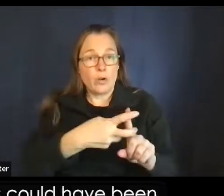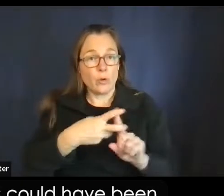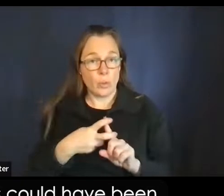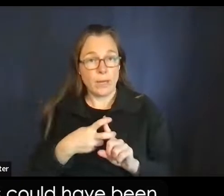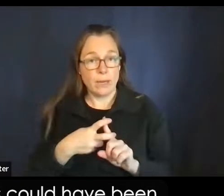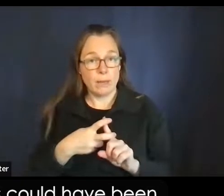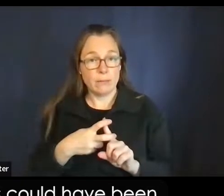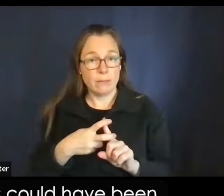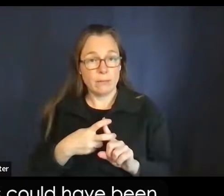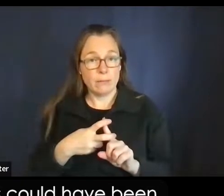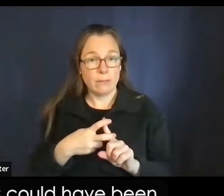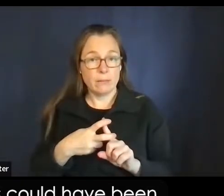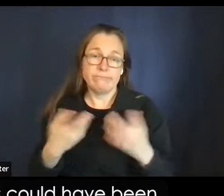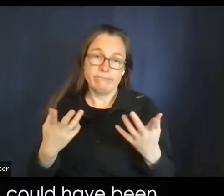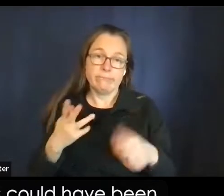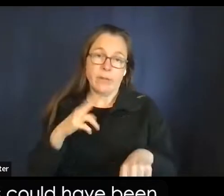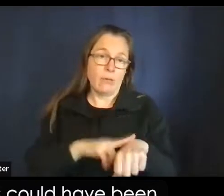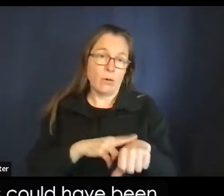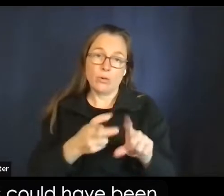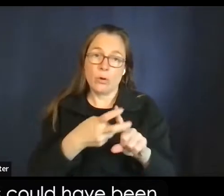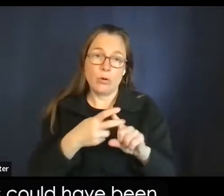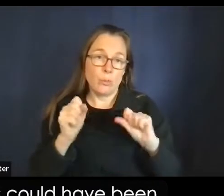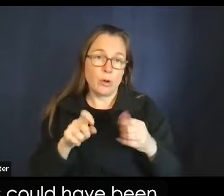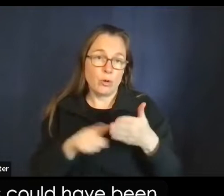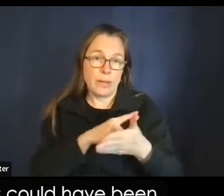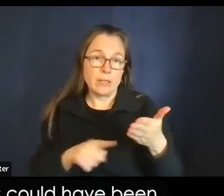Of course those recruitments could have been canceled if the vote went a different way.